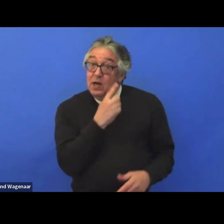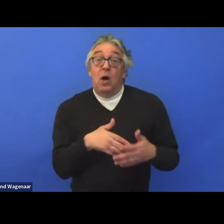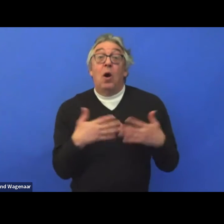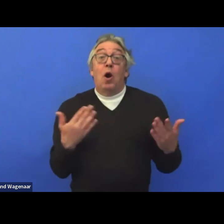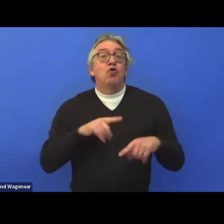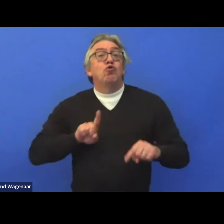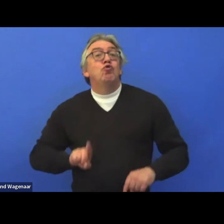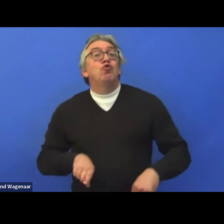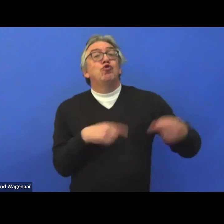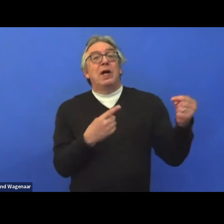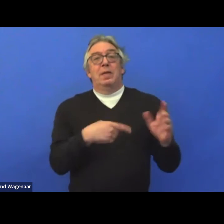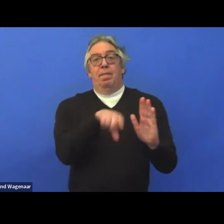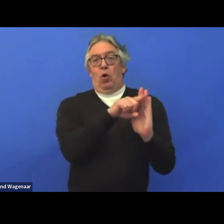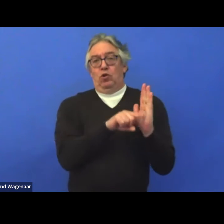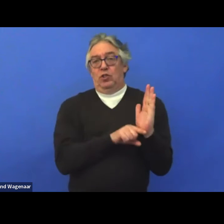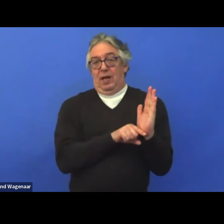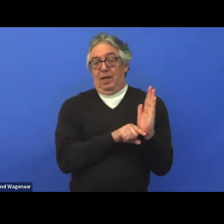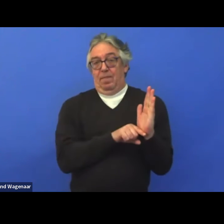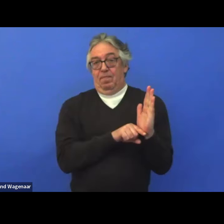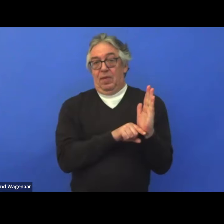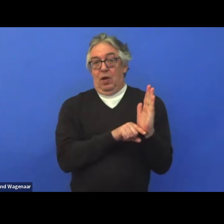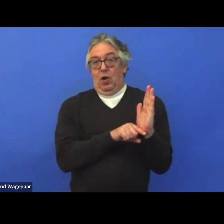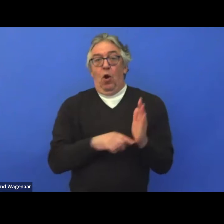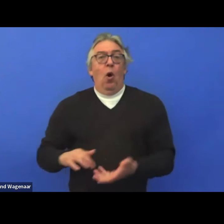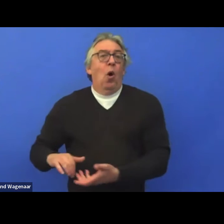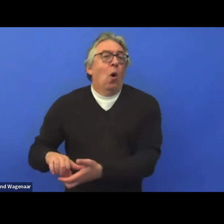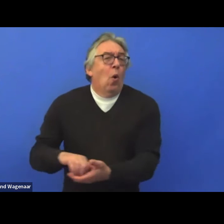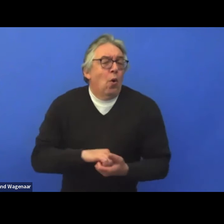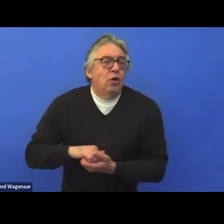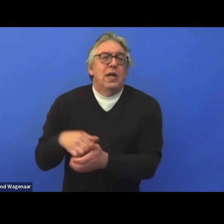Challenging the policies that organisations, governments have.